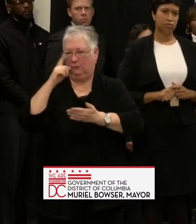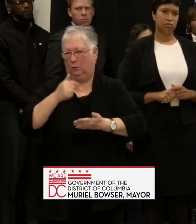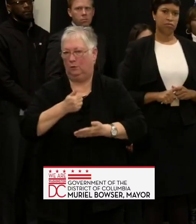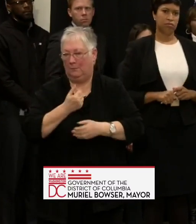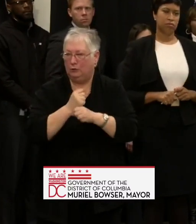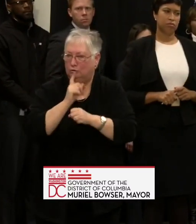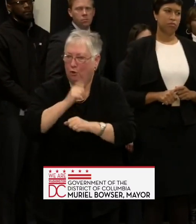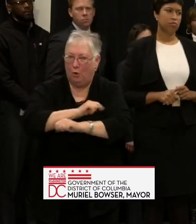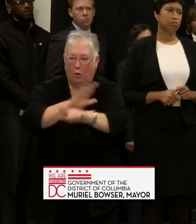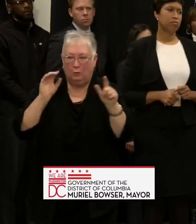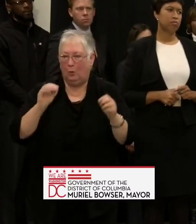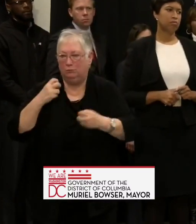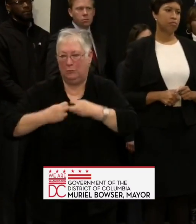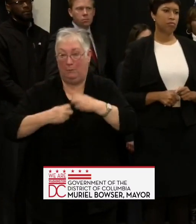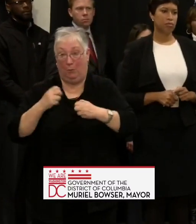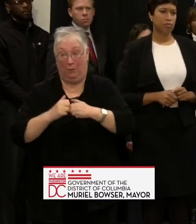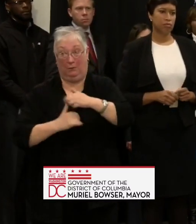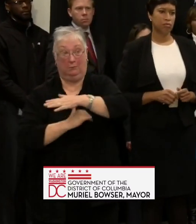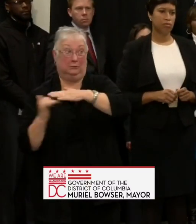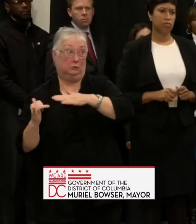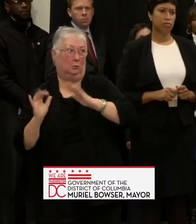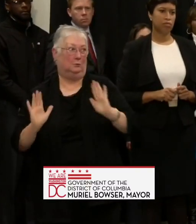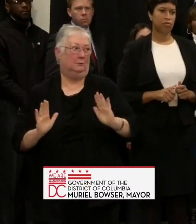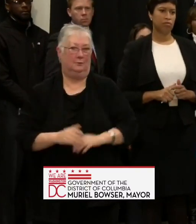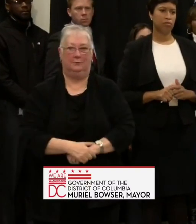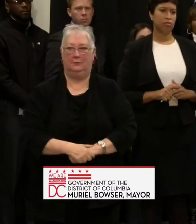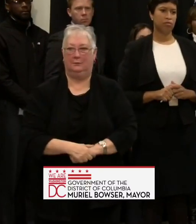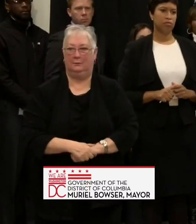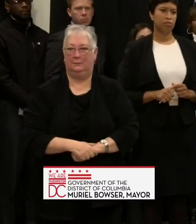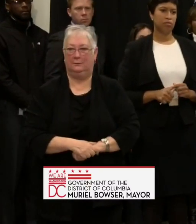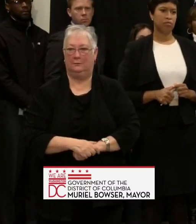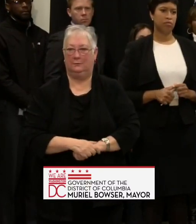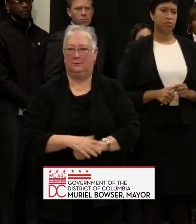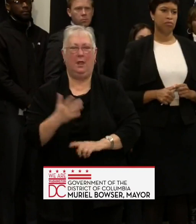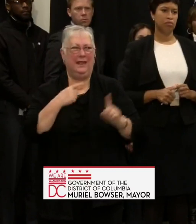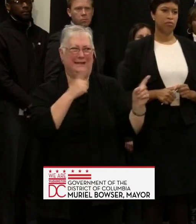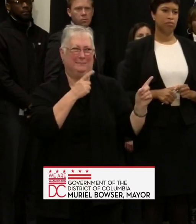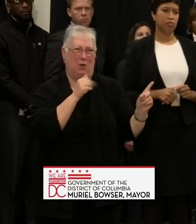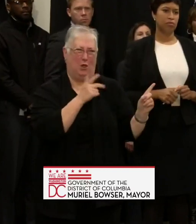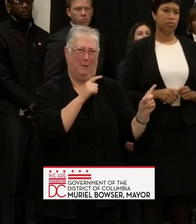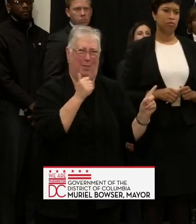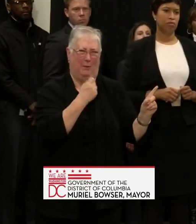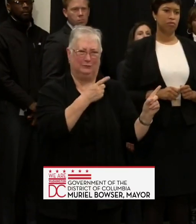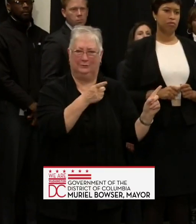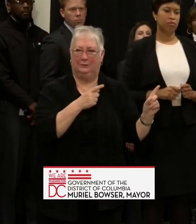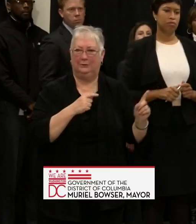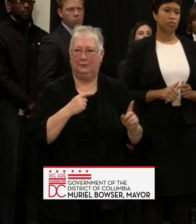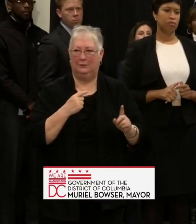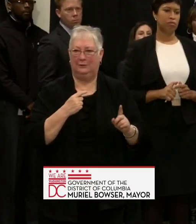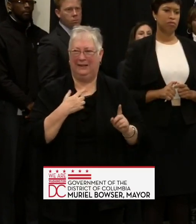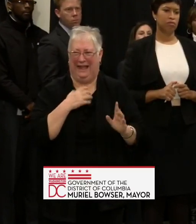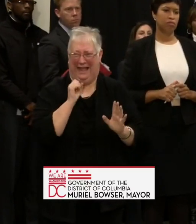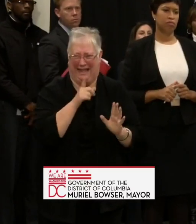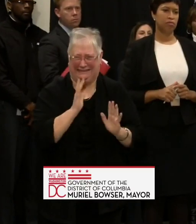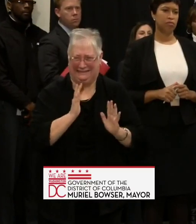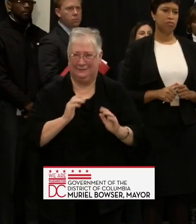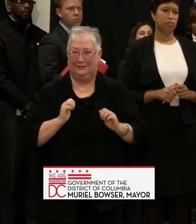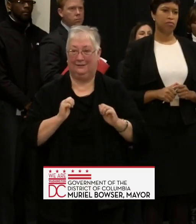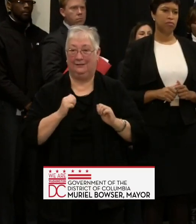NO ISSUES FROM THAT PERSPECTIVE. >> CAN I FOLLOW UP? AS YOU KNOW, THERE ARE OFTEN PROBLEMS ON METRO THAT ARE